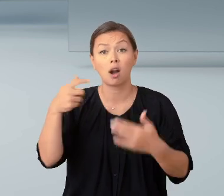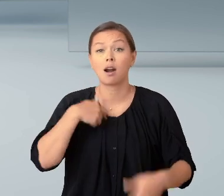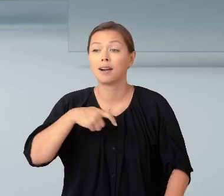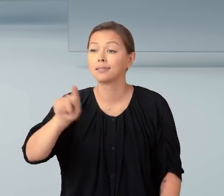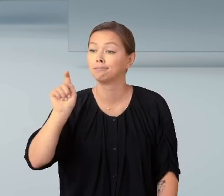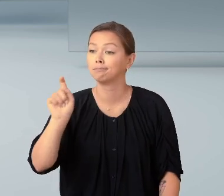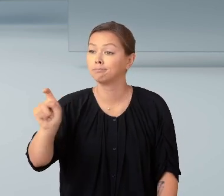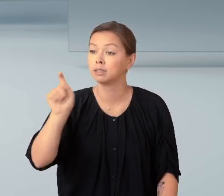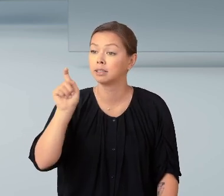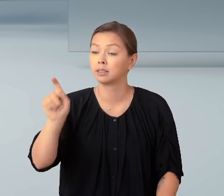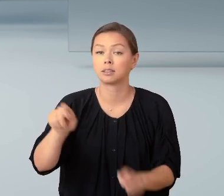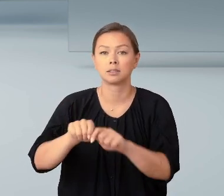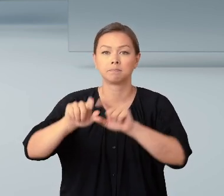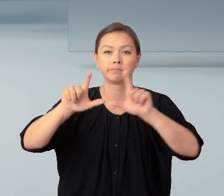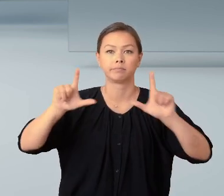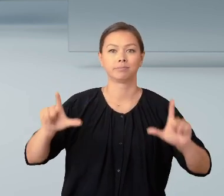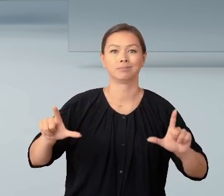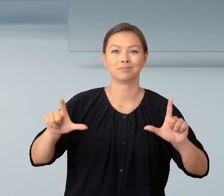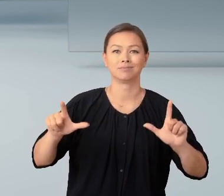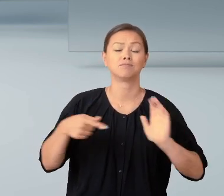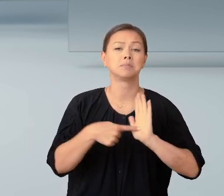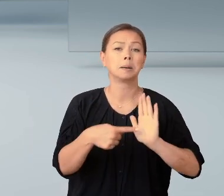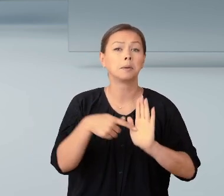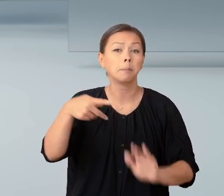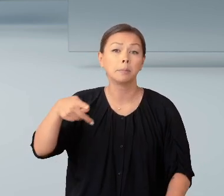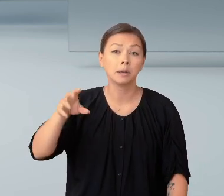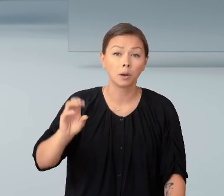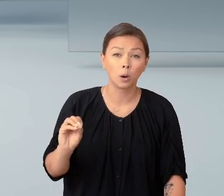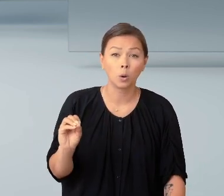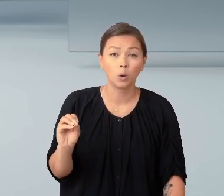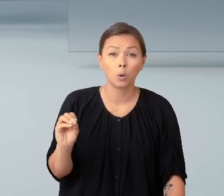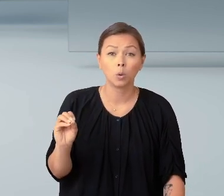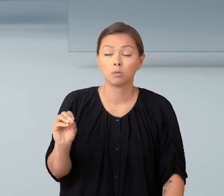area within this chart. It'll show, for instance, purchase orders